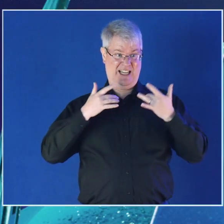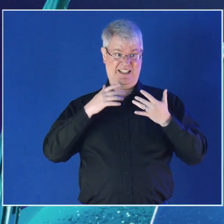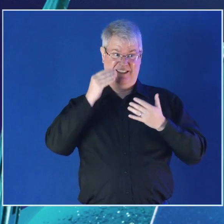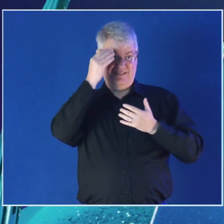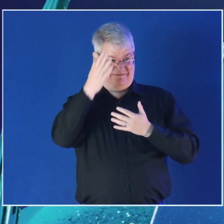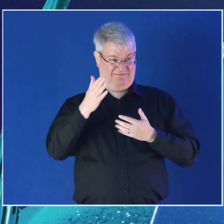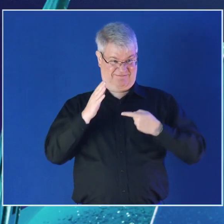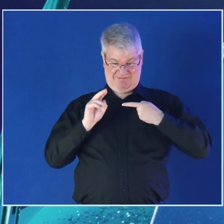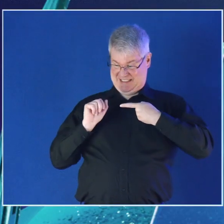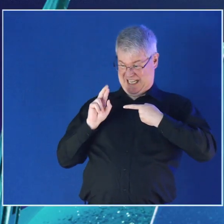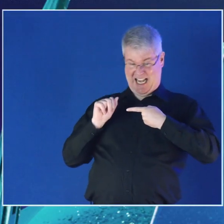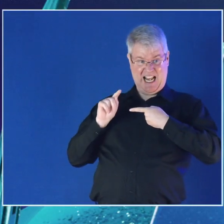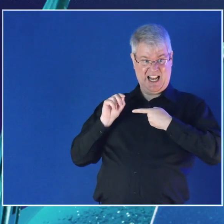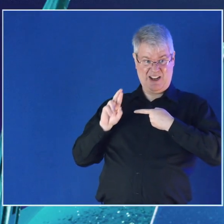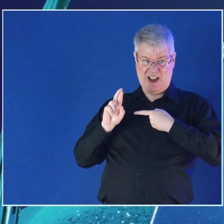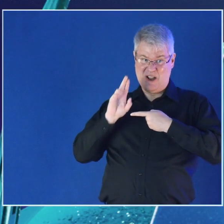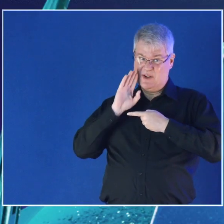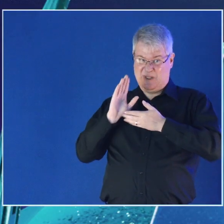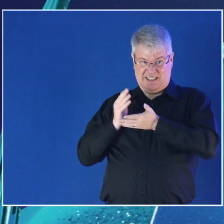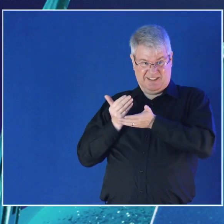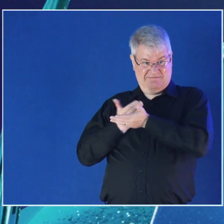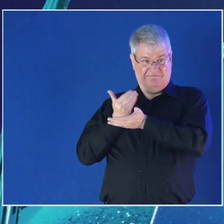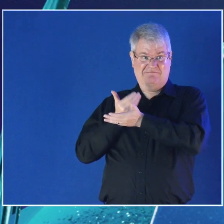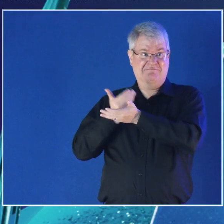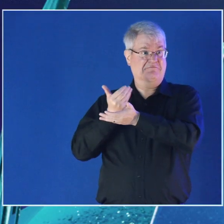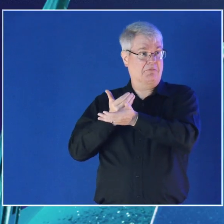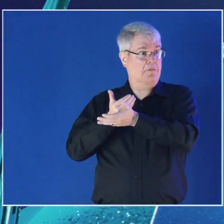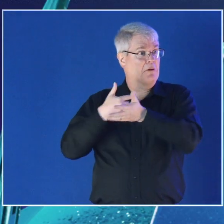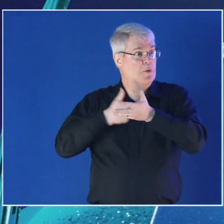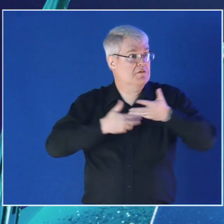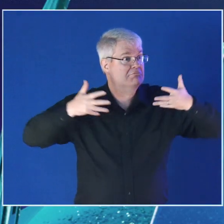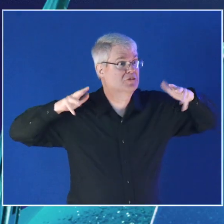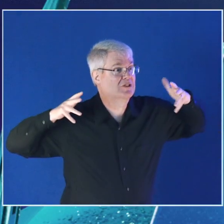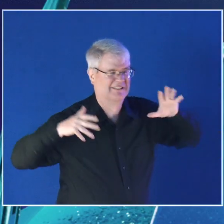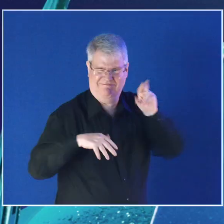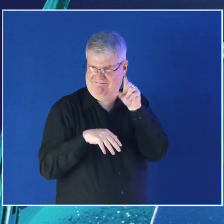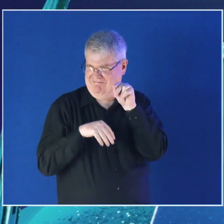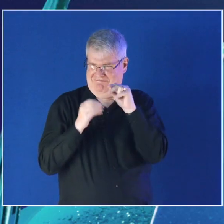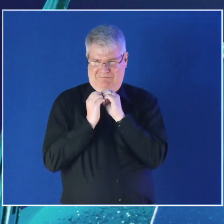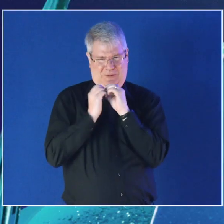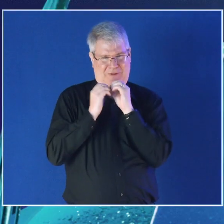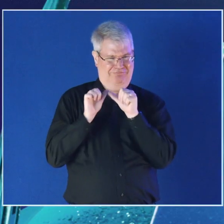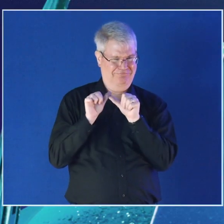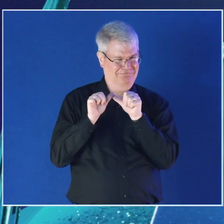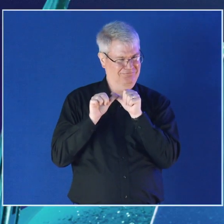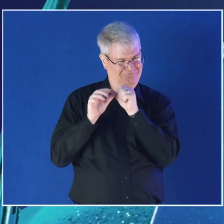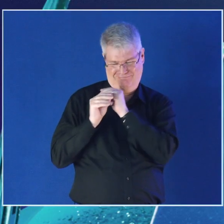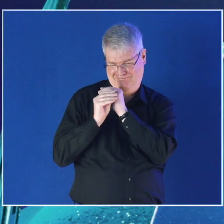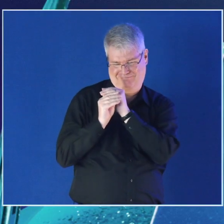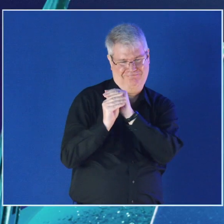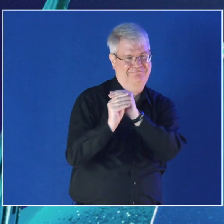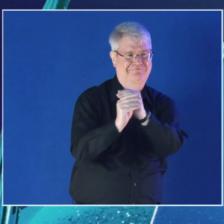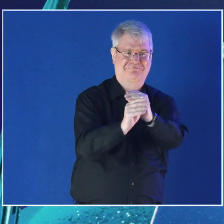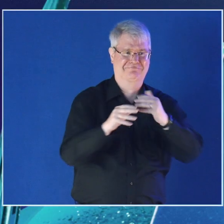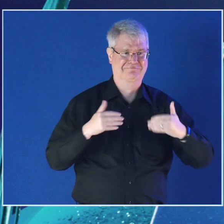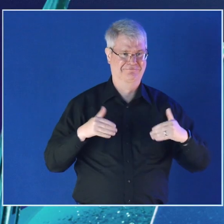We're not done. Absolutely. Nidhi, this is a little bit outside of a screen reader, but we've also been making a lot